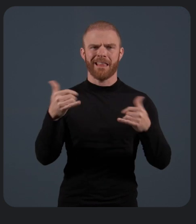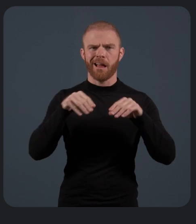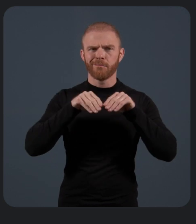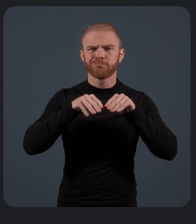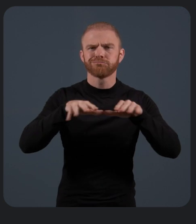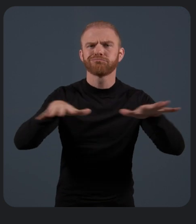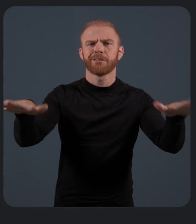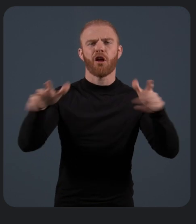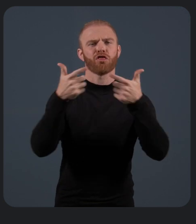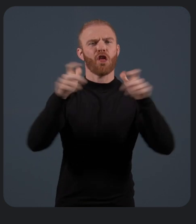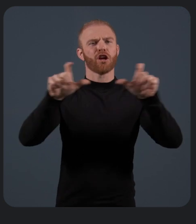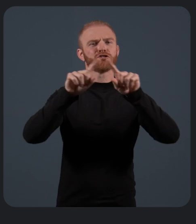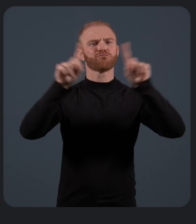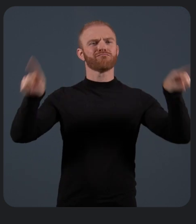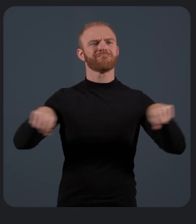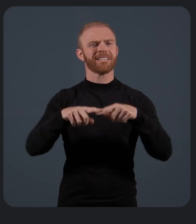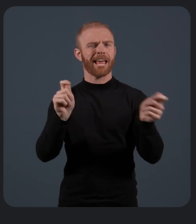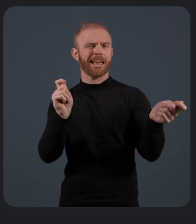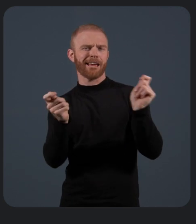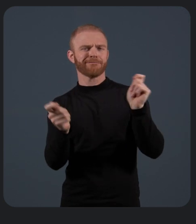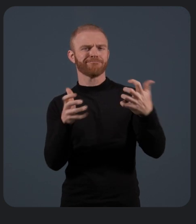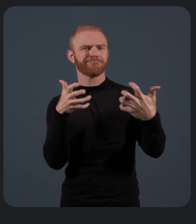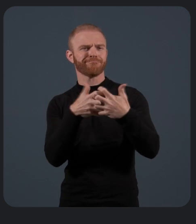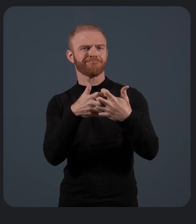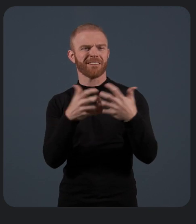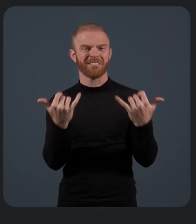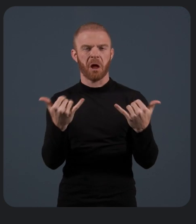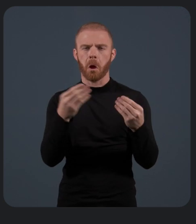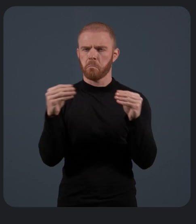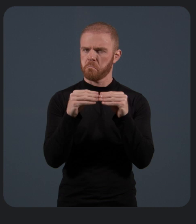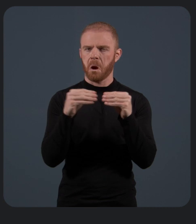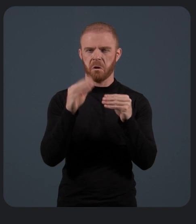are rolling out large-screen optimizations right now, with more to come.